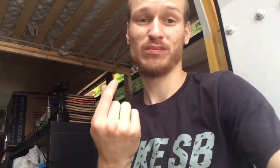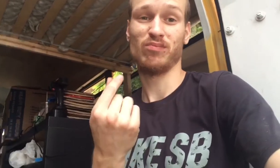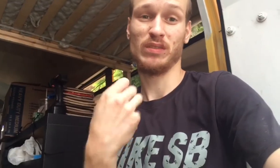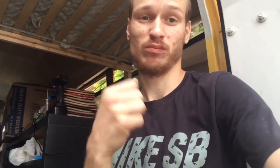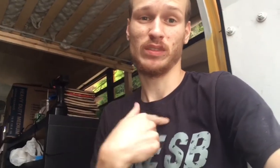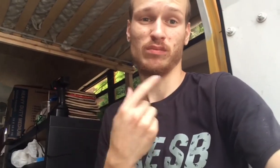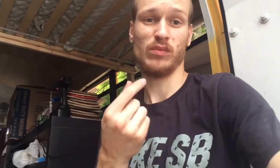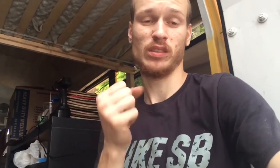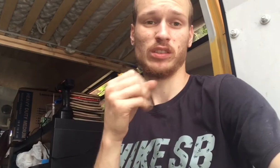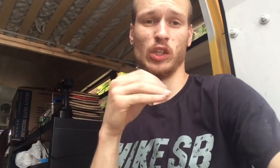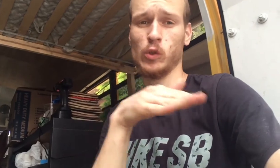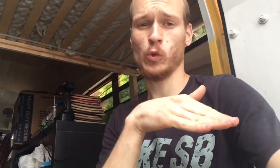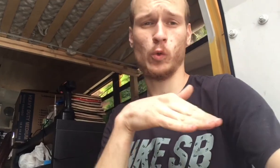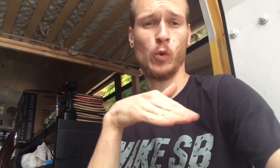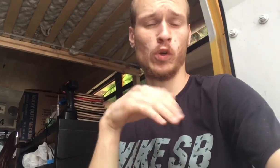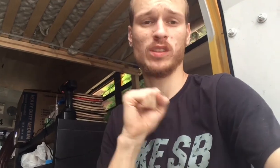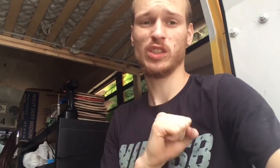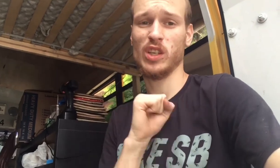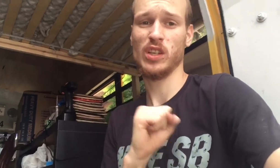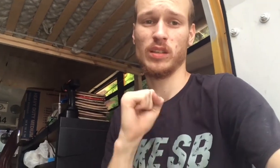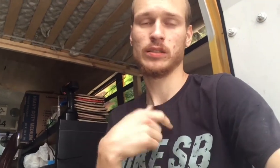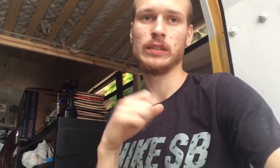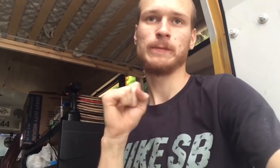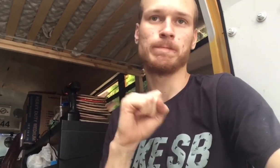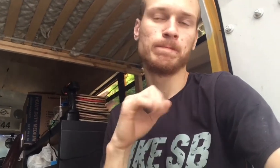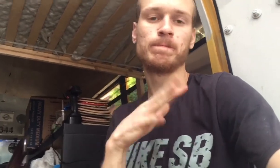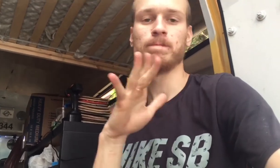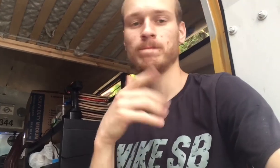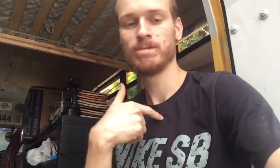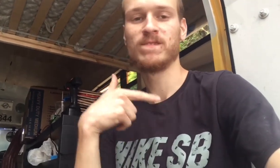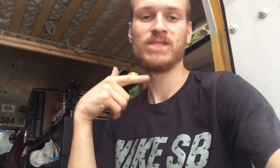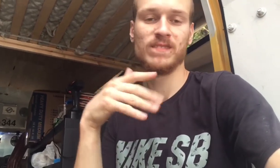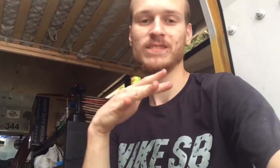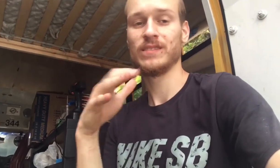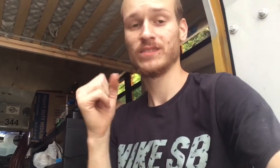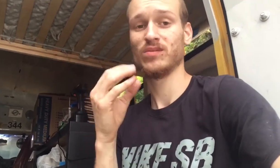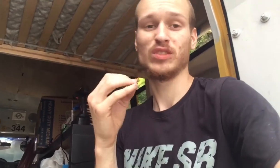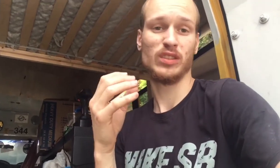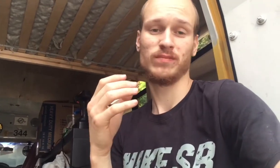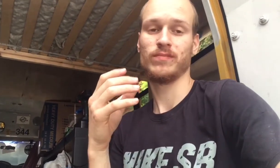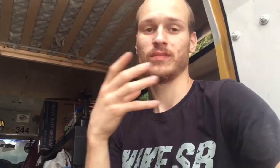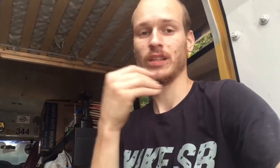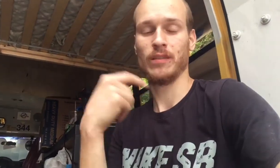I doings working really so slow because of that.